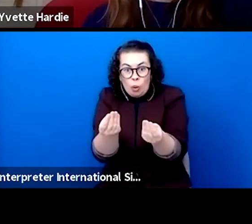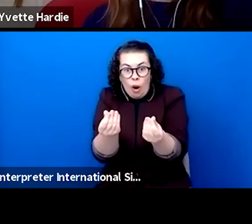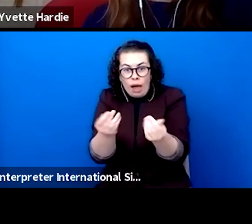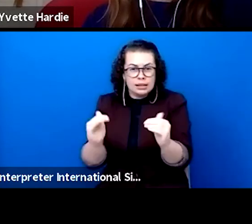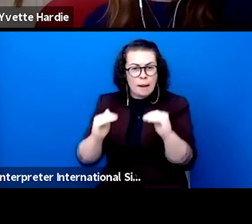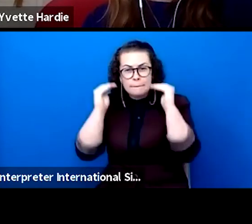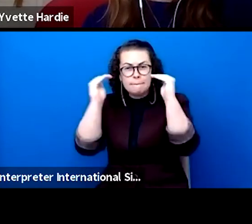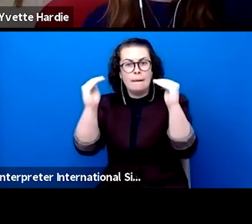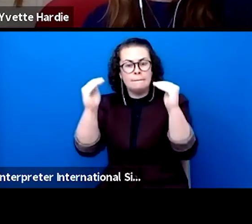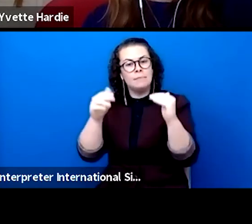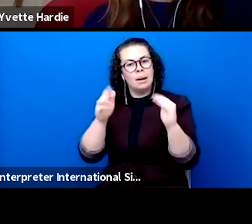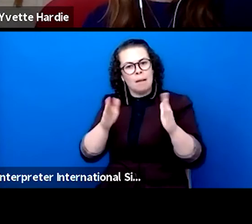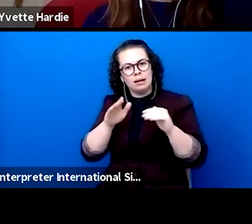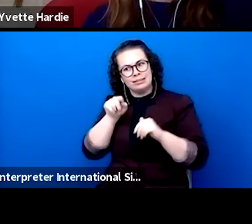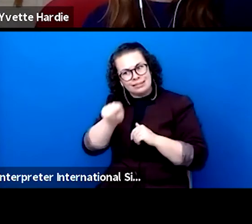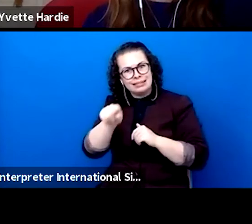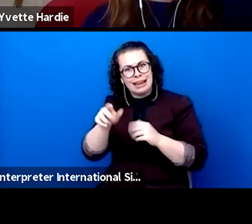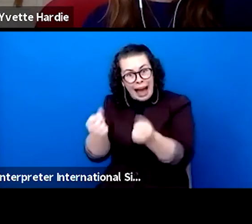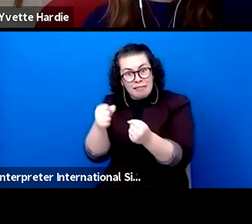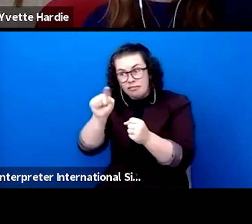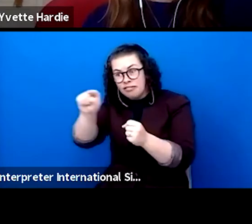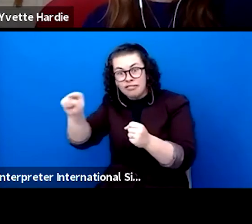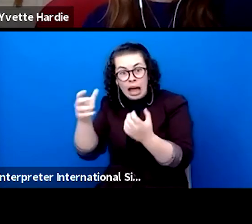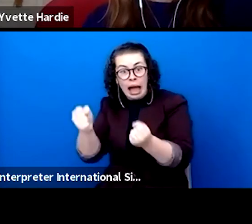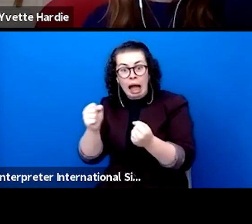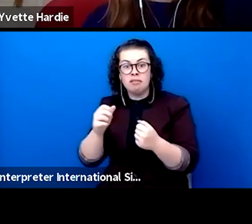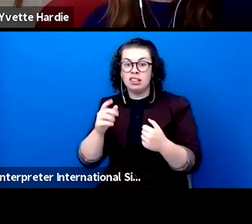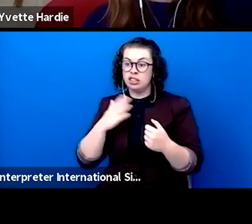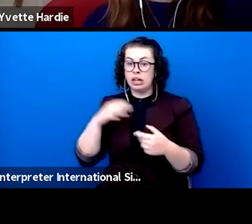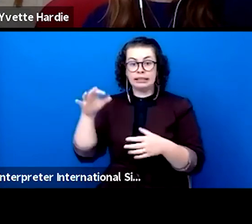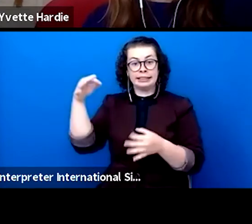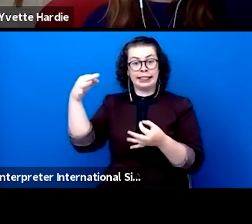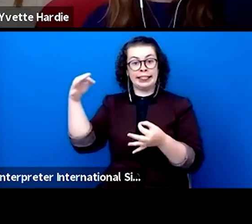you know that like there's very a lot of like just be a little bit investigate more you know like